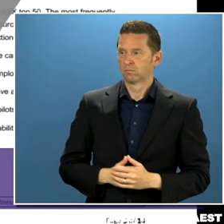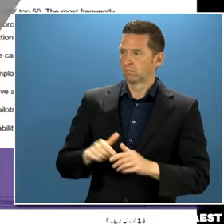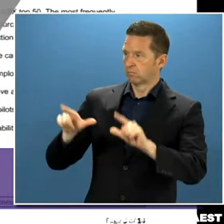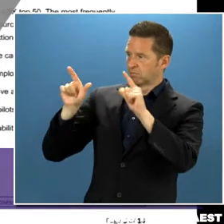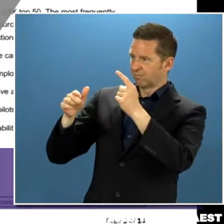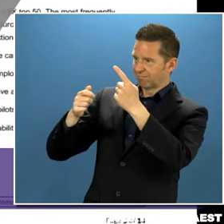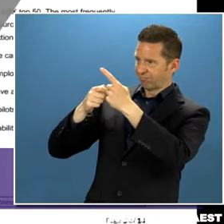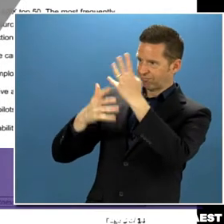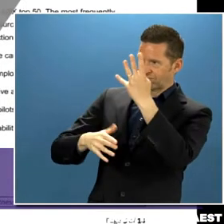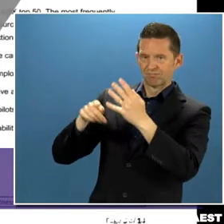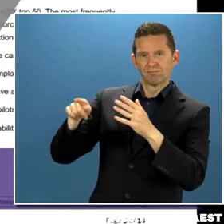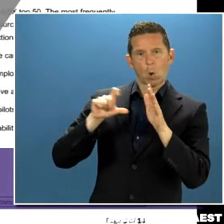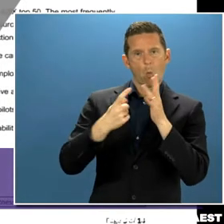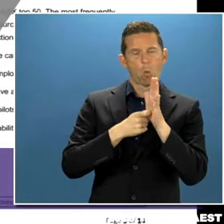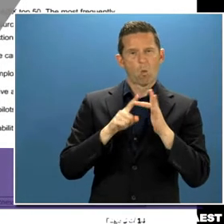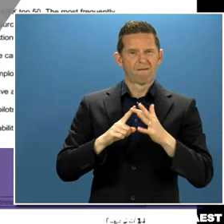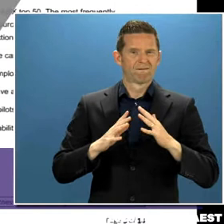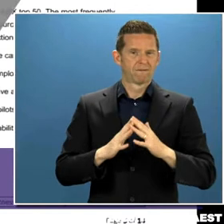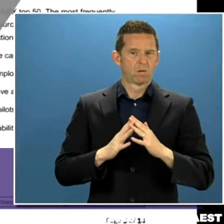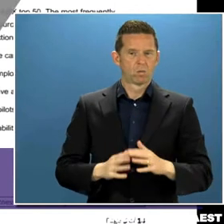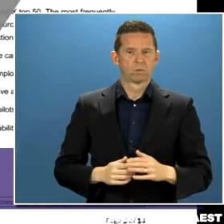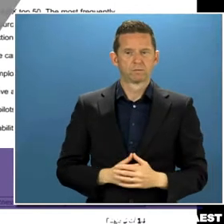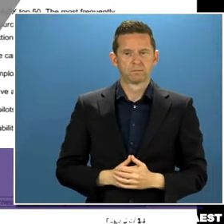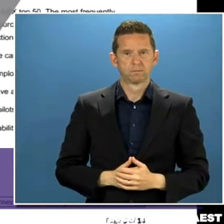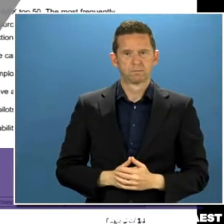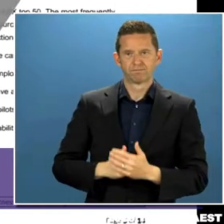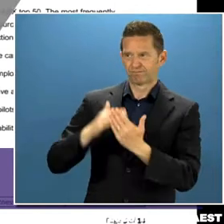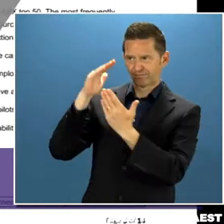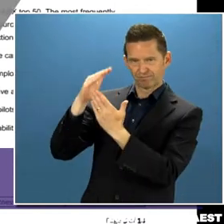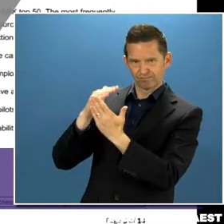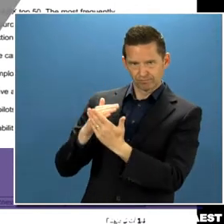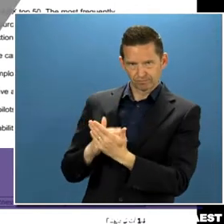I just want to ask you about how these came about, as I understand it you did a